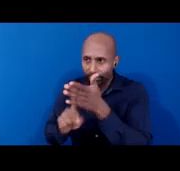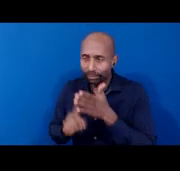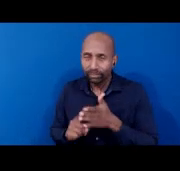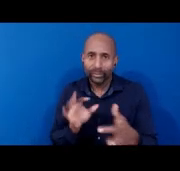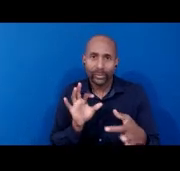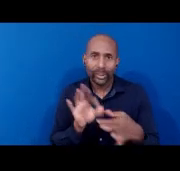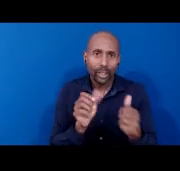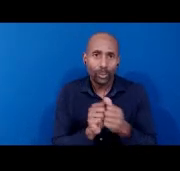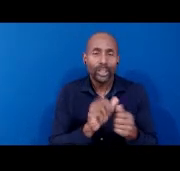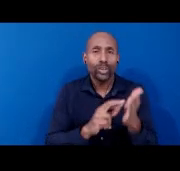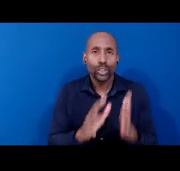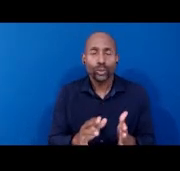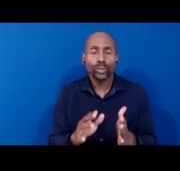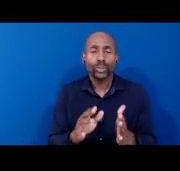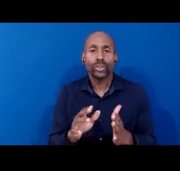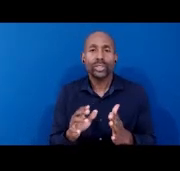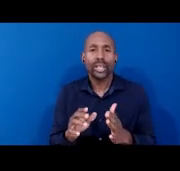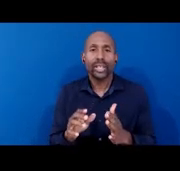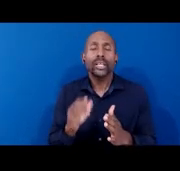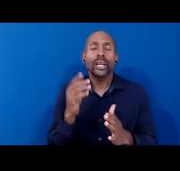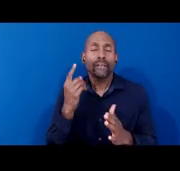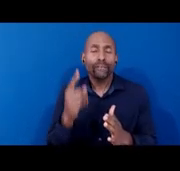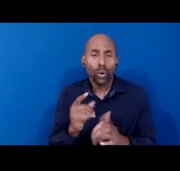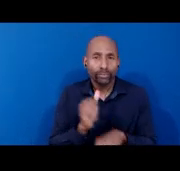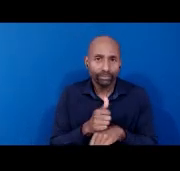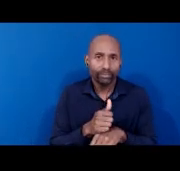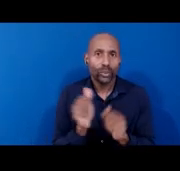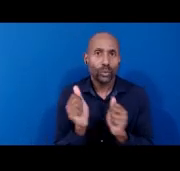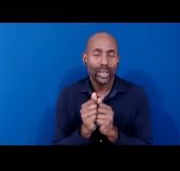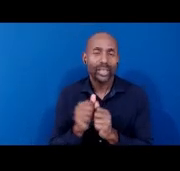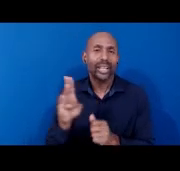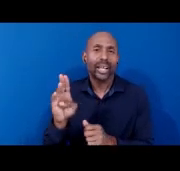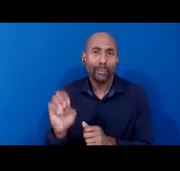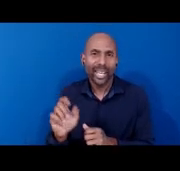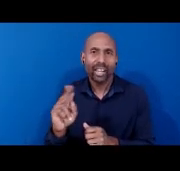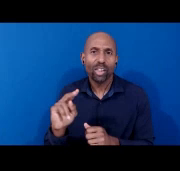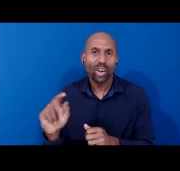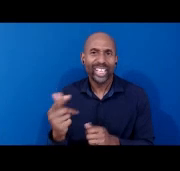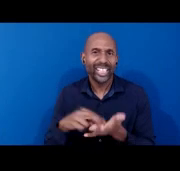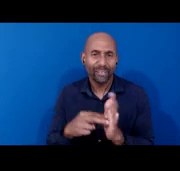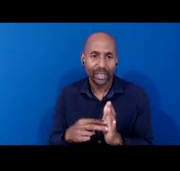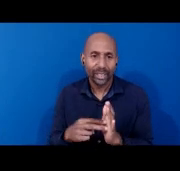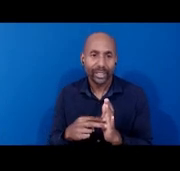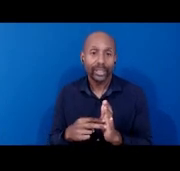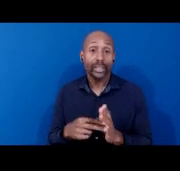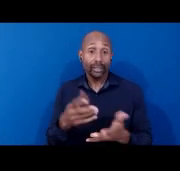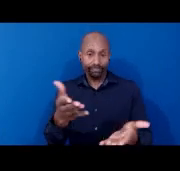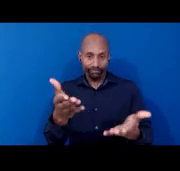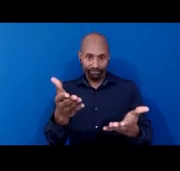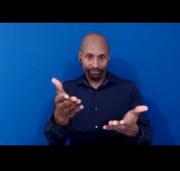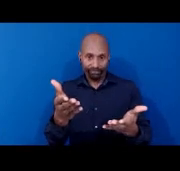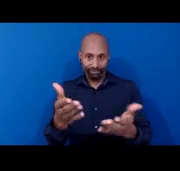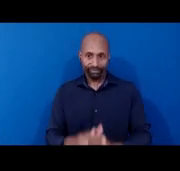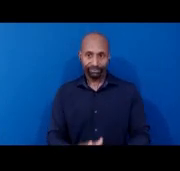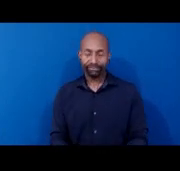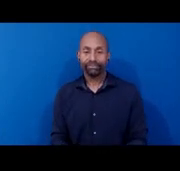And what we landed on is that belonging is when individuals feel like they're respected, valued and accepted by others.